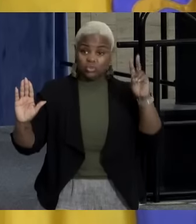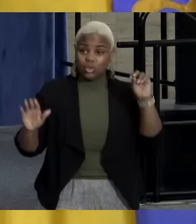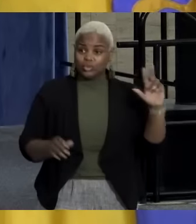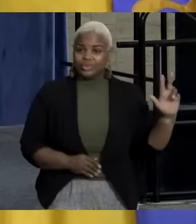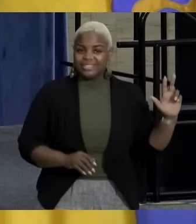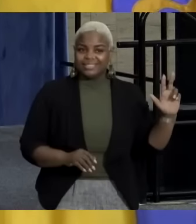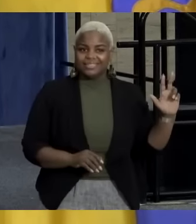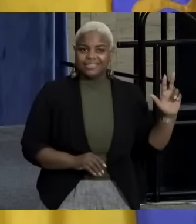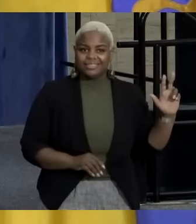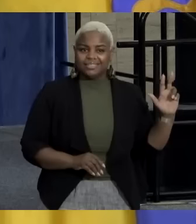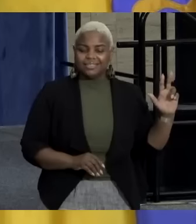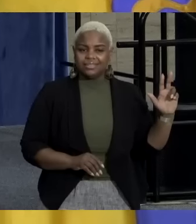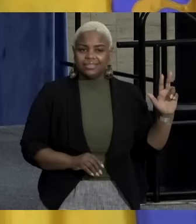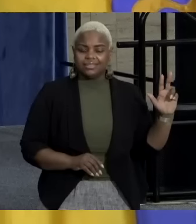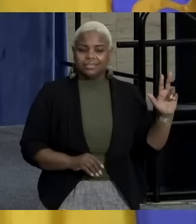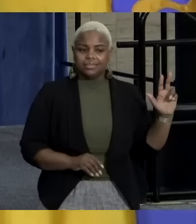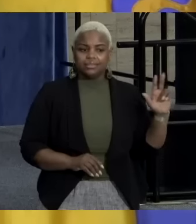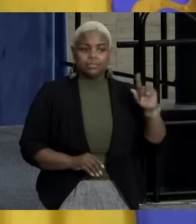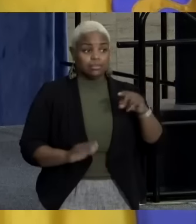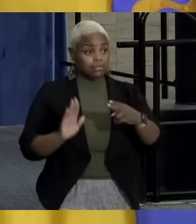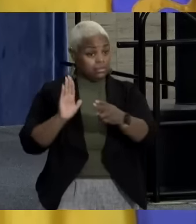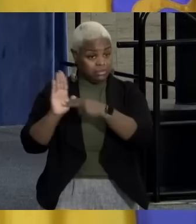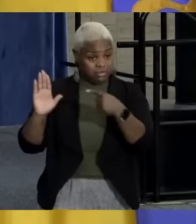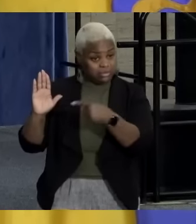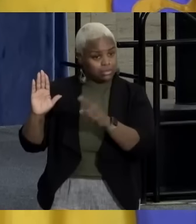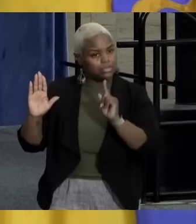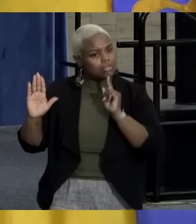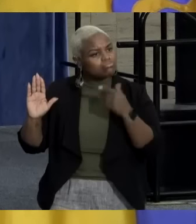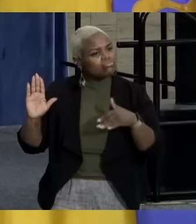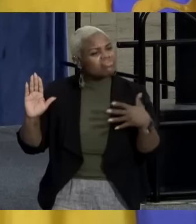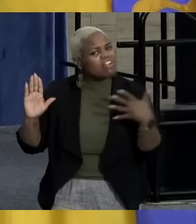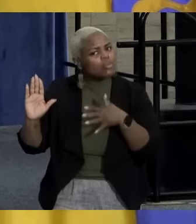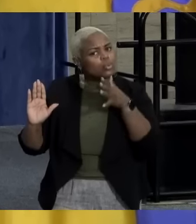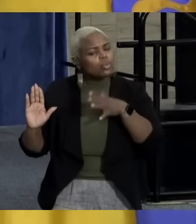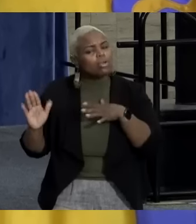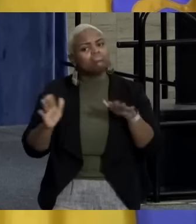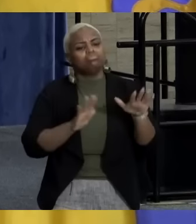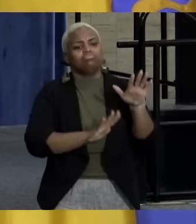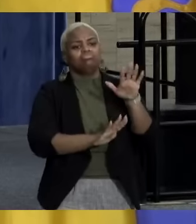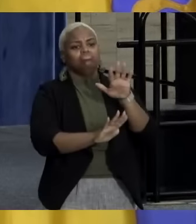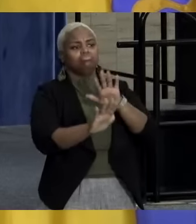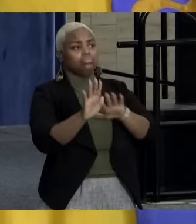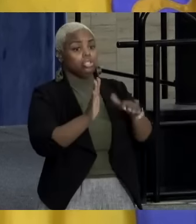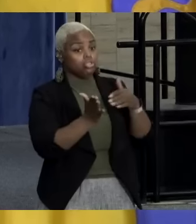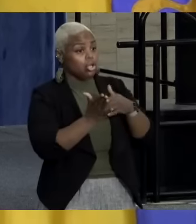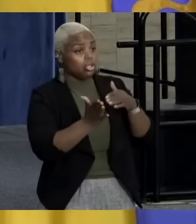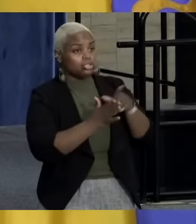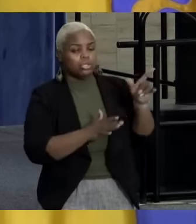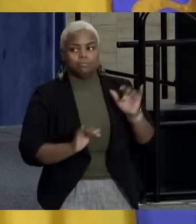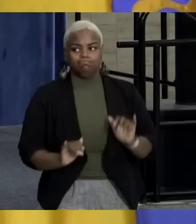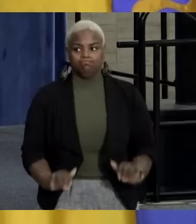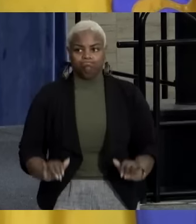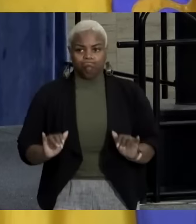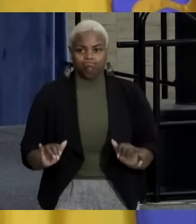The label was designed to frighten women and to silence doctors. It warned of diseases and dangers